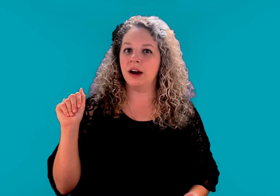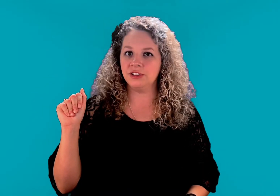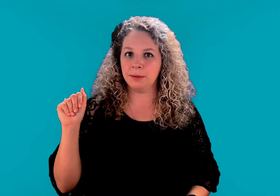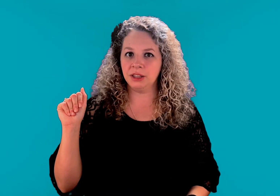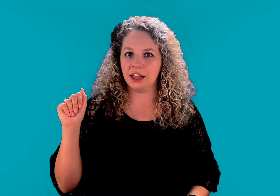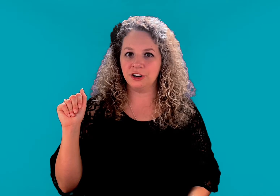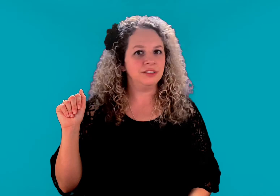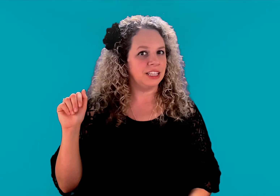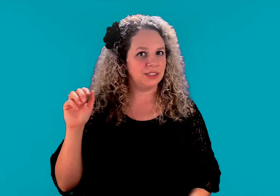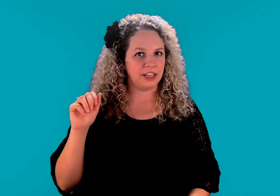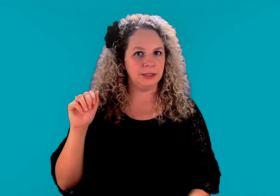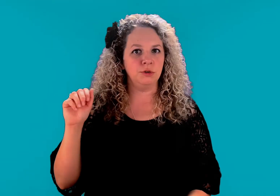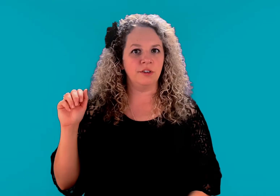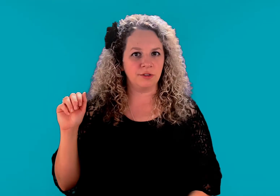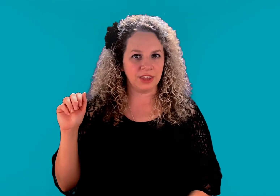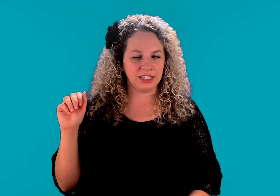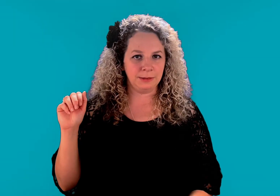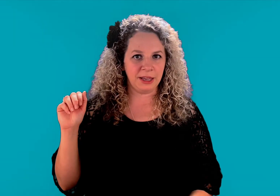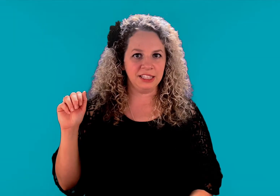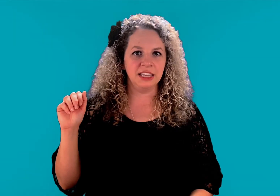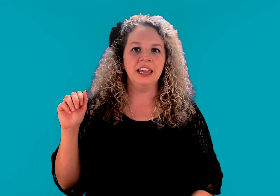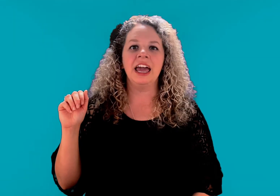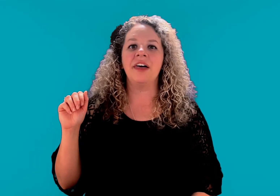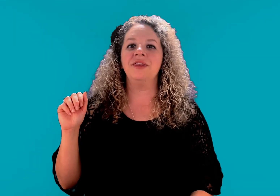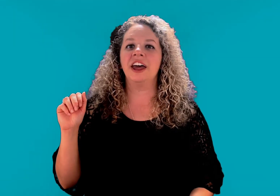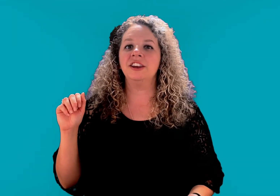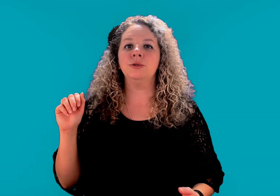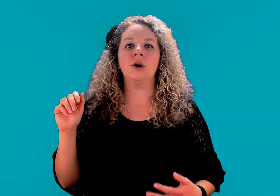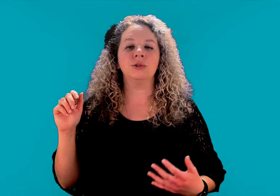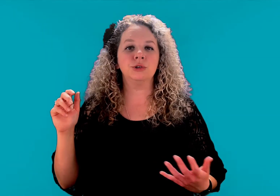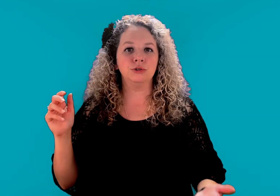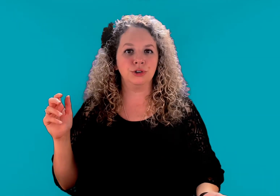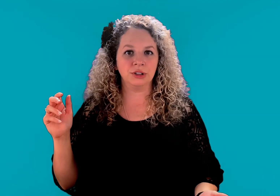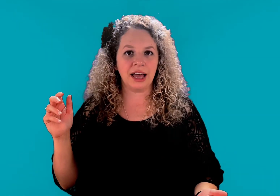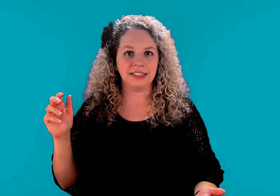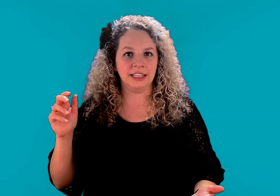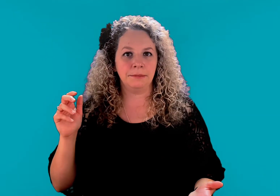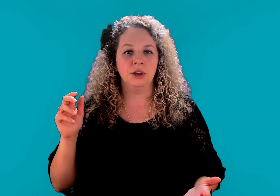a double letter, that's fine to move over that space and then you will also do your last name.